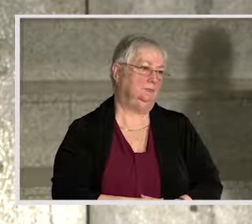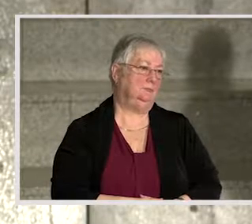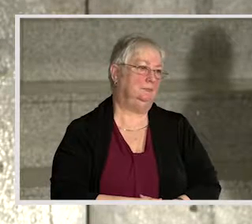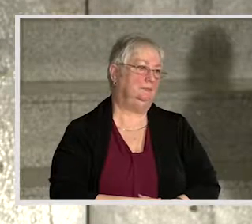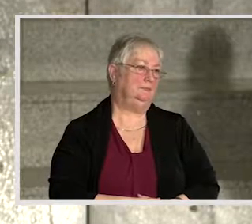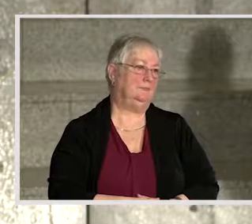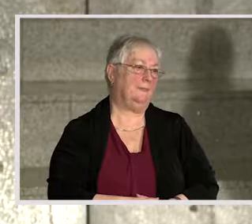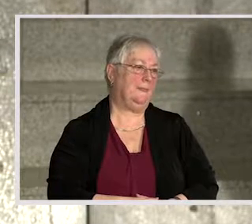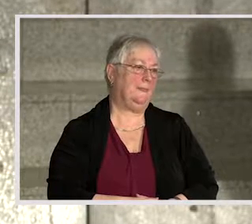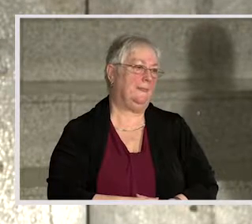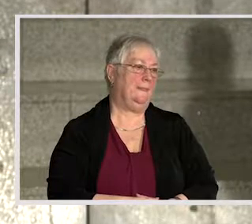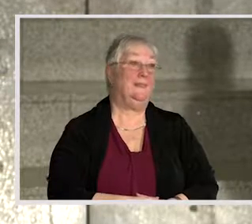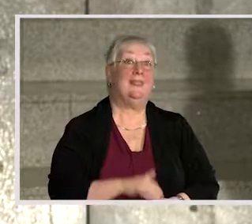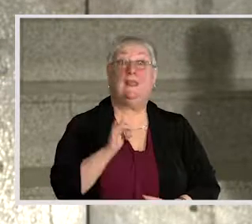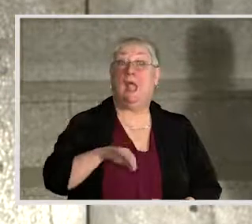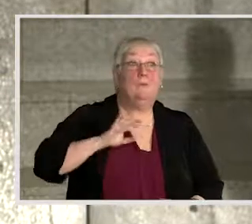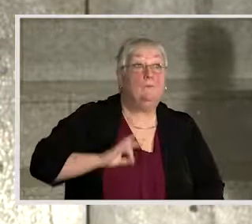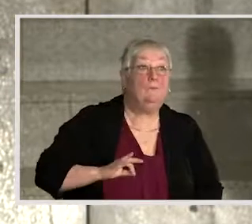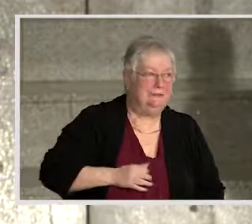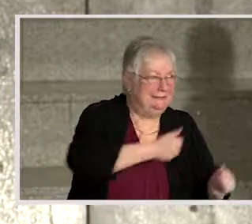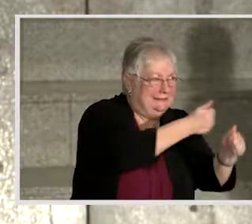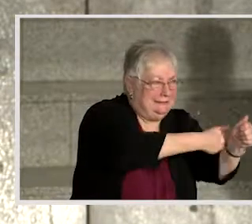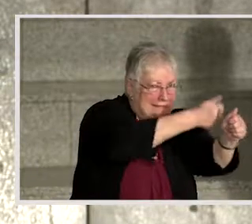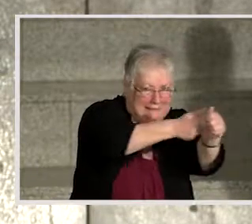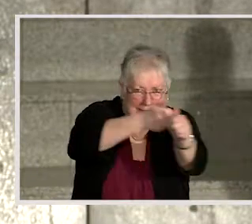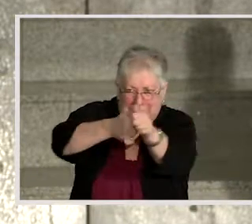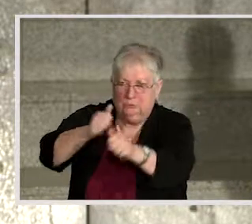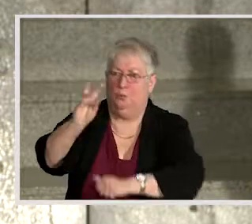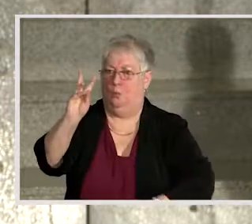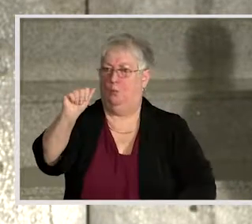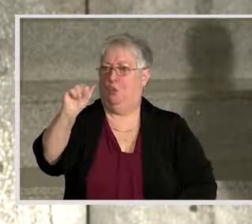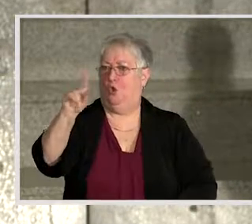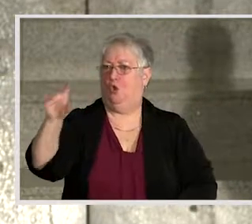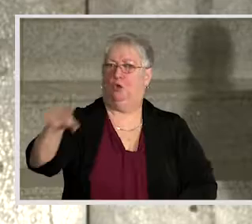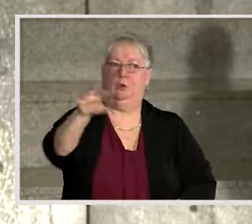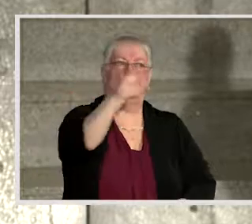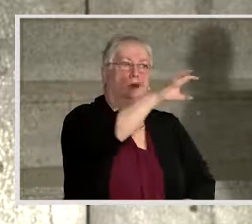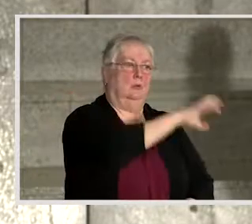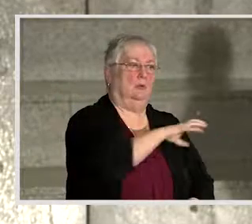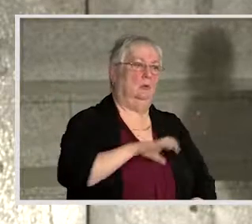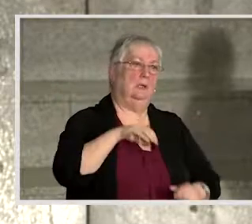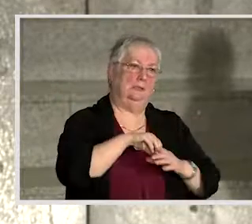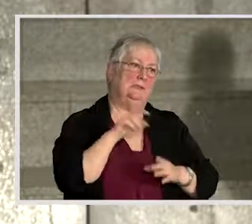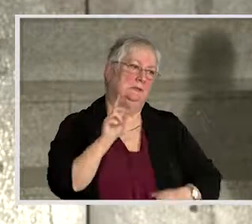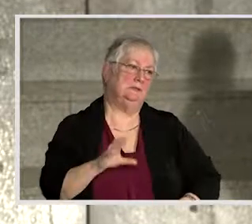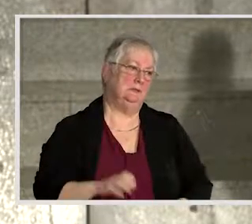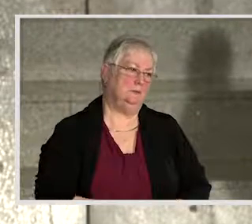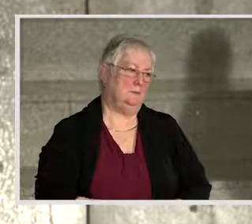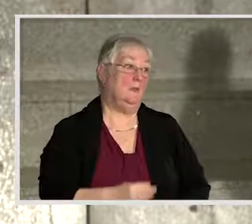THIS MAYOR IS COMMITTED TO A STRONG EDUCATIONAL INVESTMENT THAT WILL NOT CHANGE.